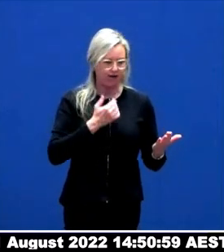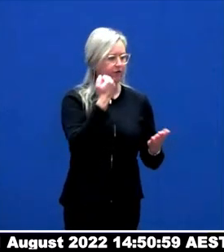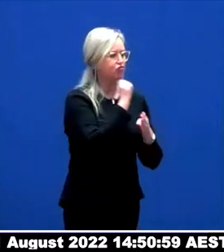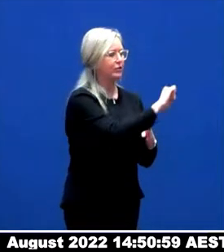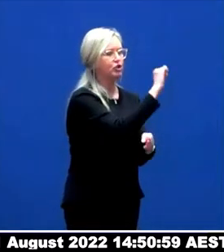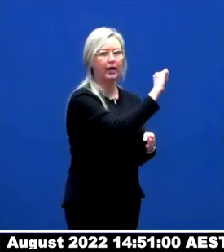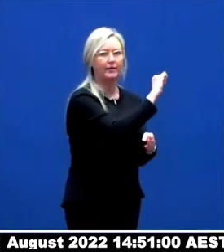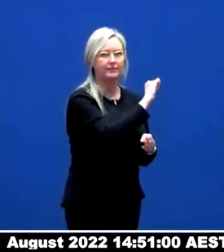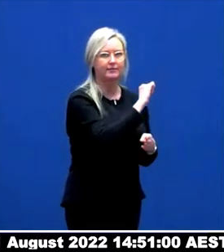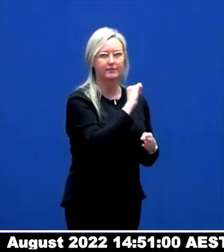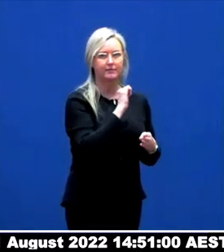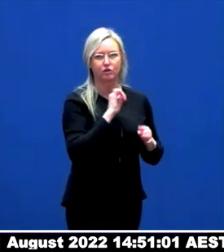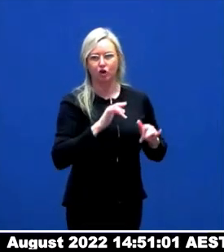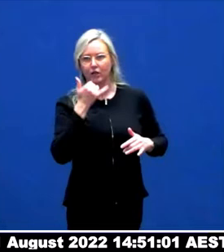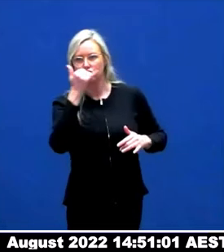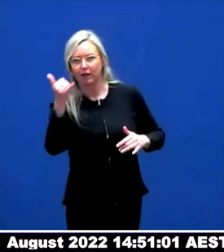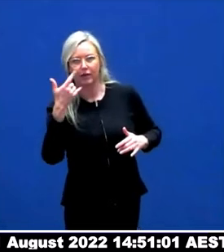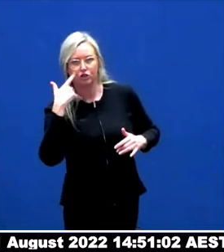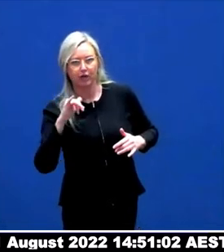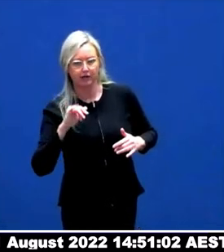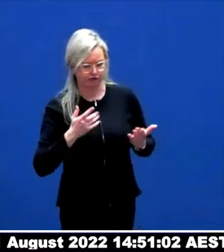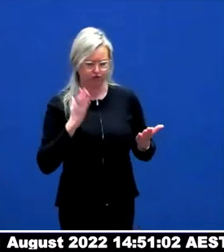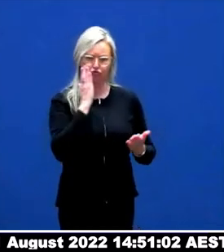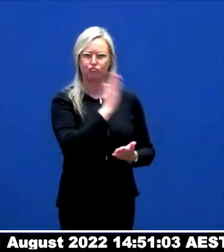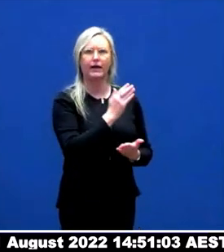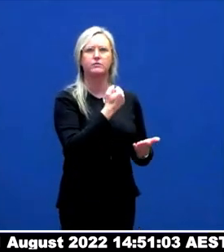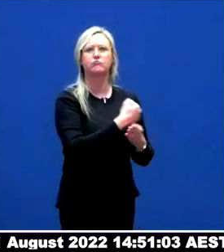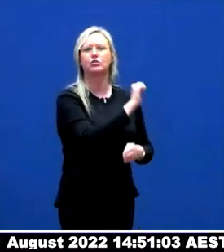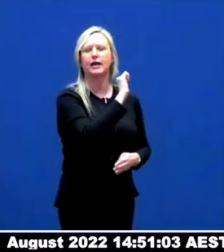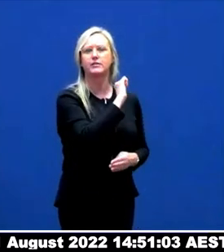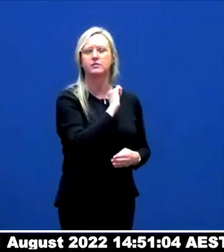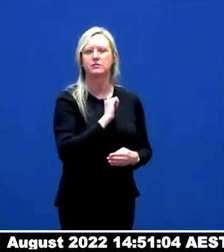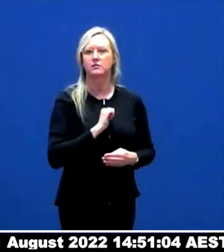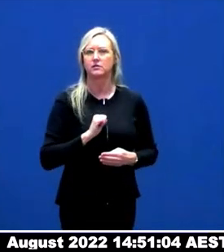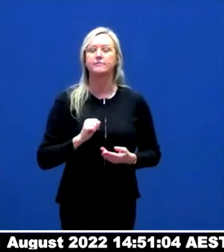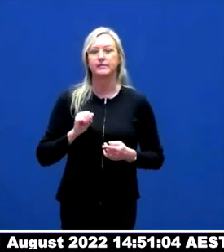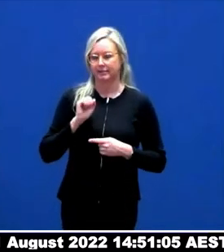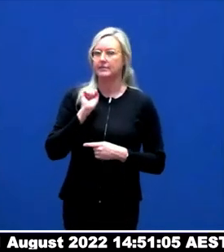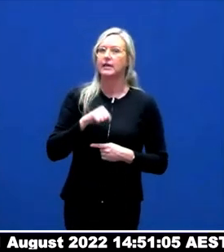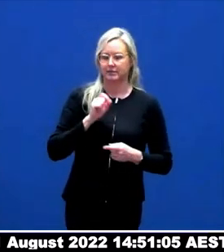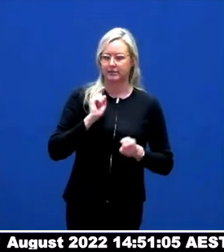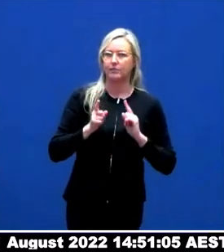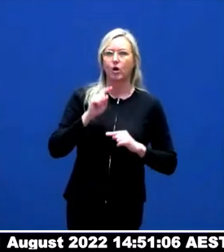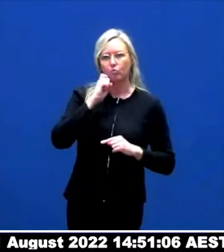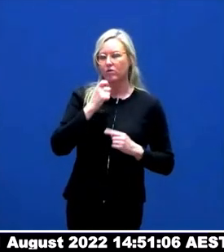There would be. If there was absolute evidence that the participant won't make access, they would do that.